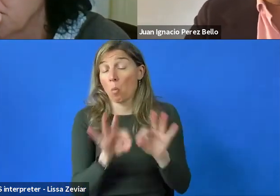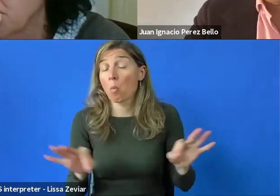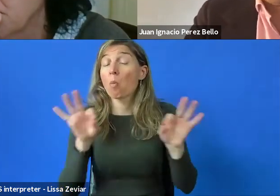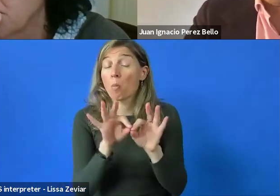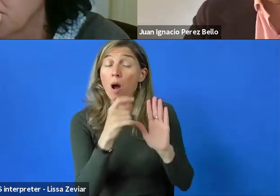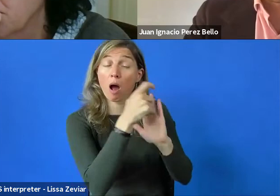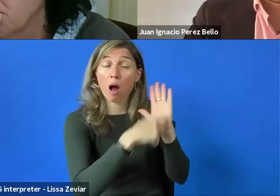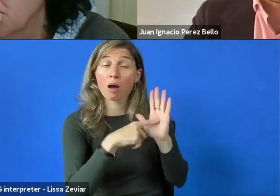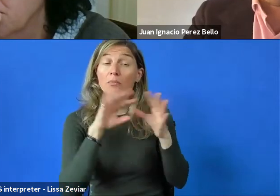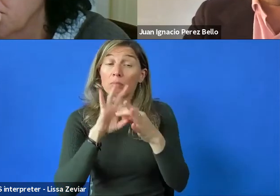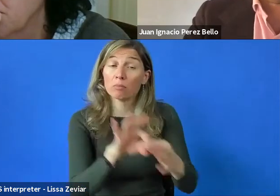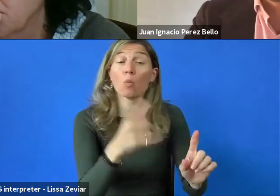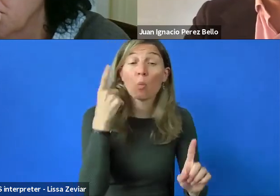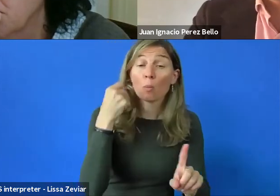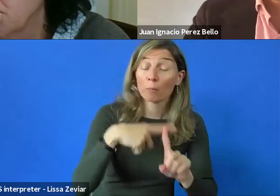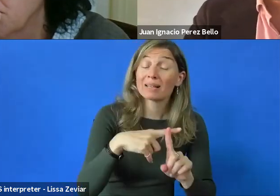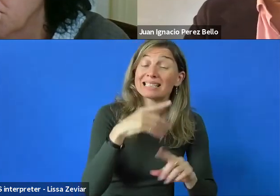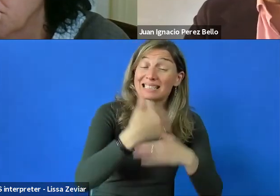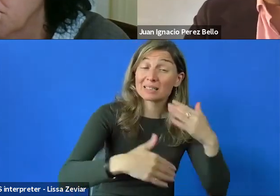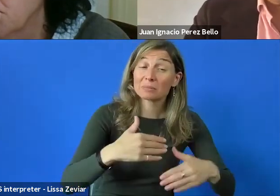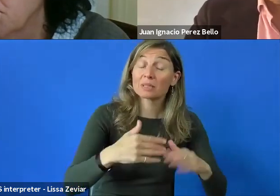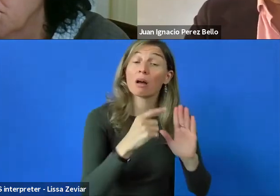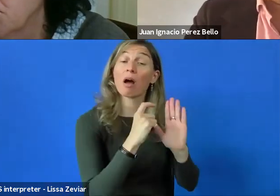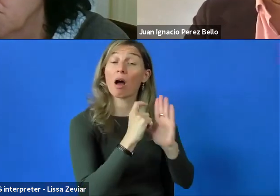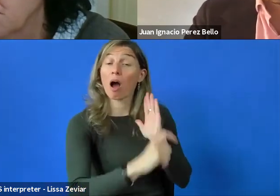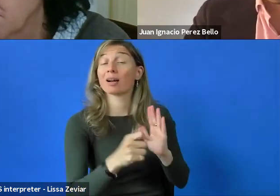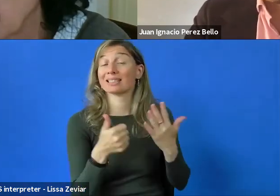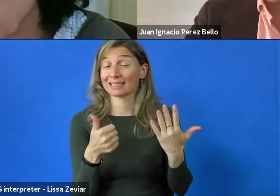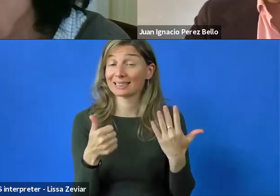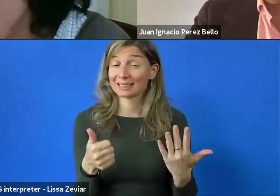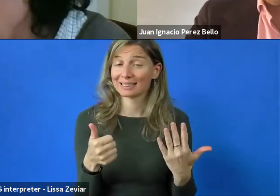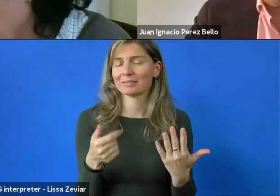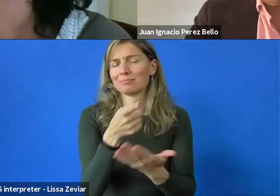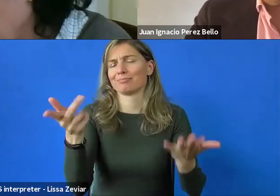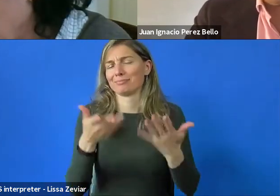which is article 6, most of you might be familiar with it